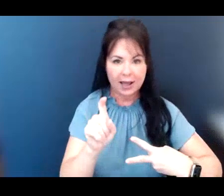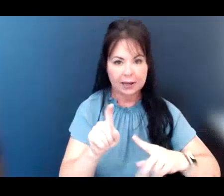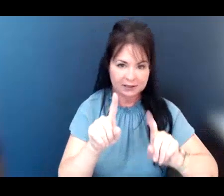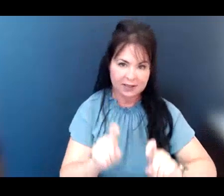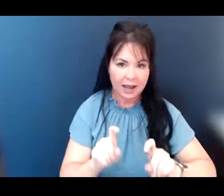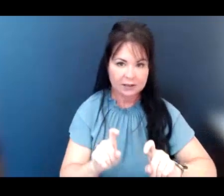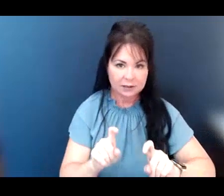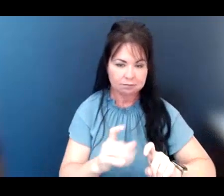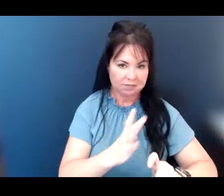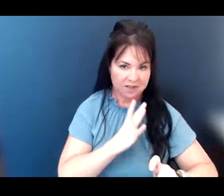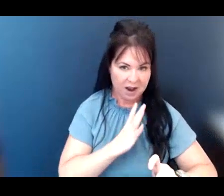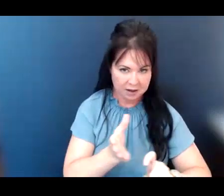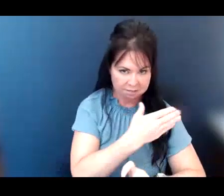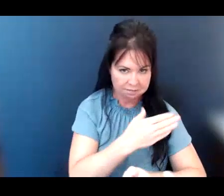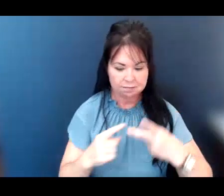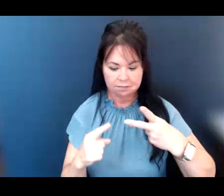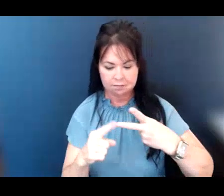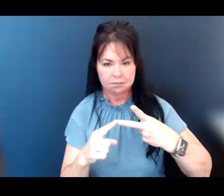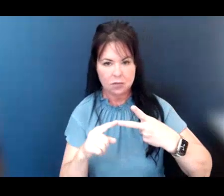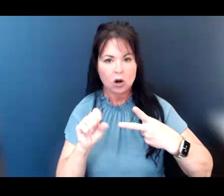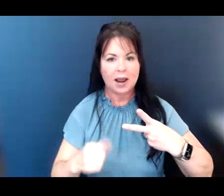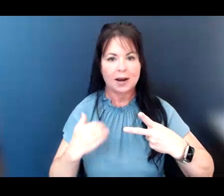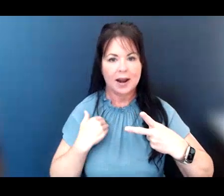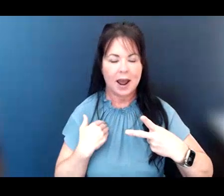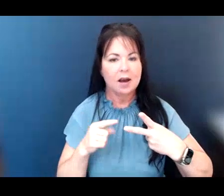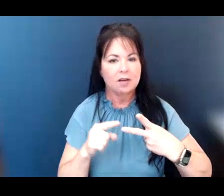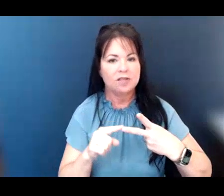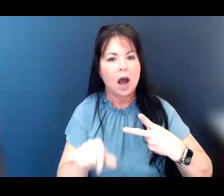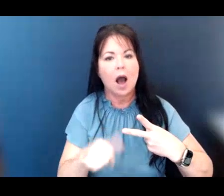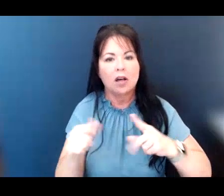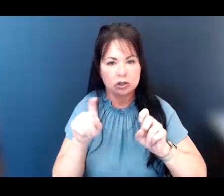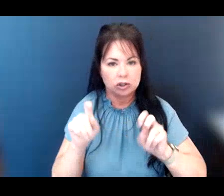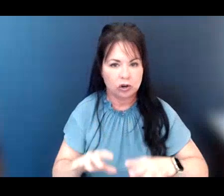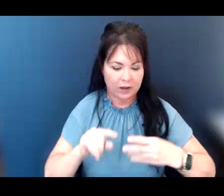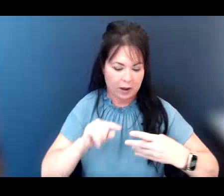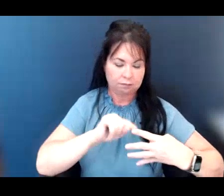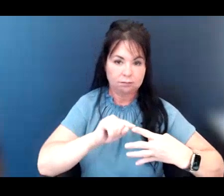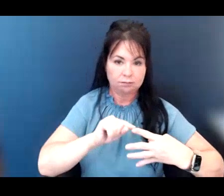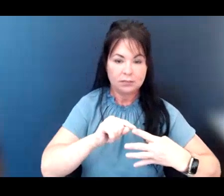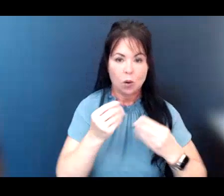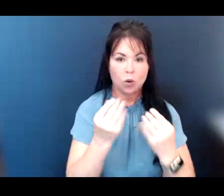Both will have the same tasks. But one's going to use the visual of the image to navigate the site.